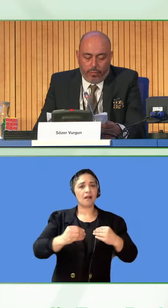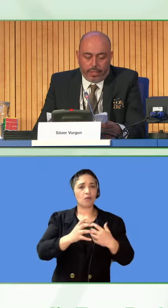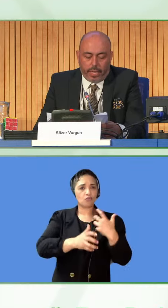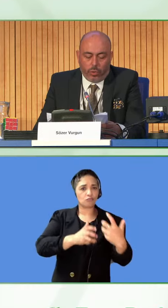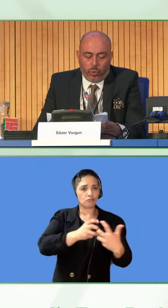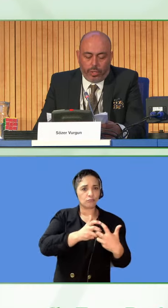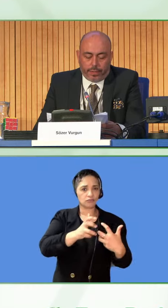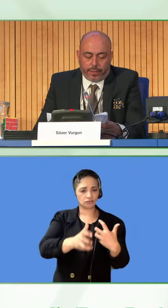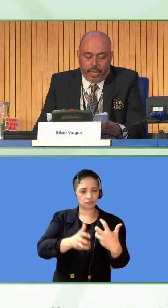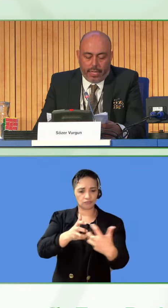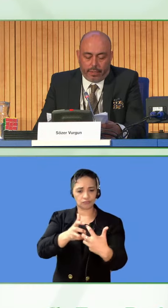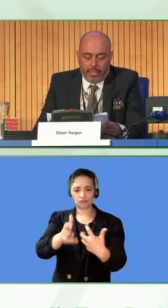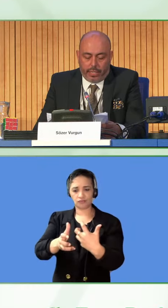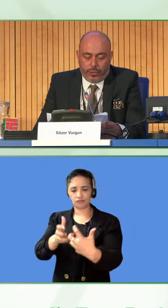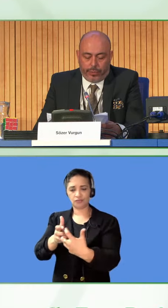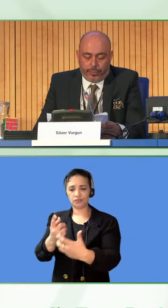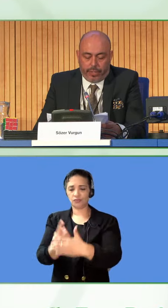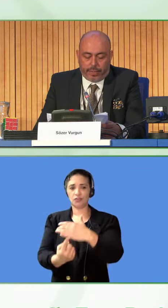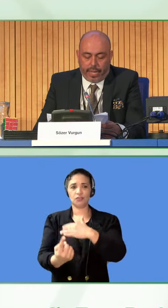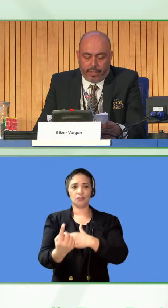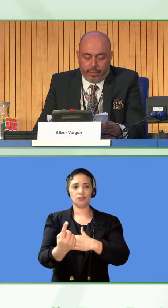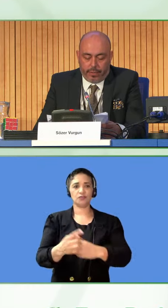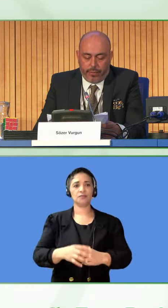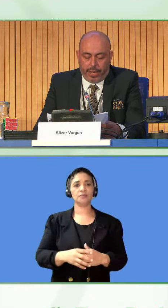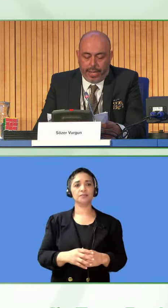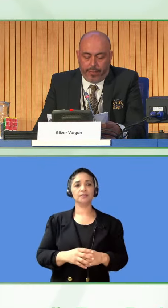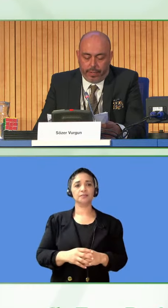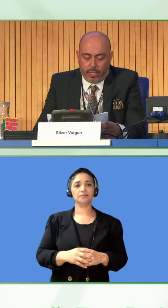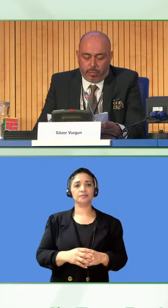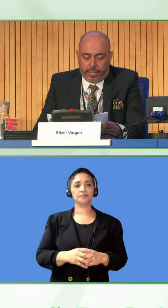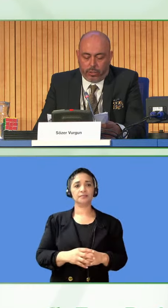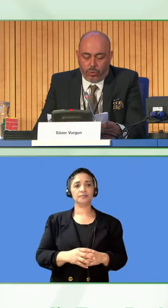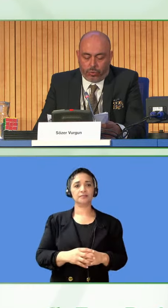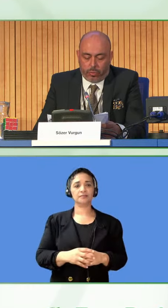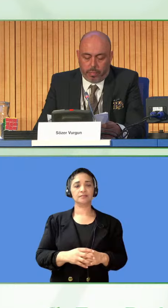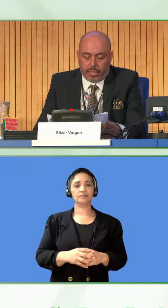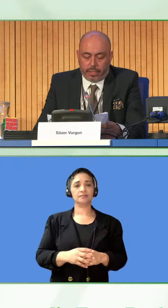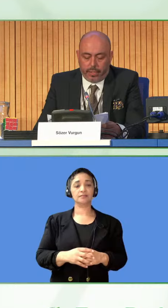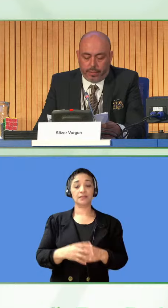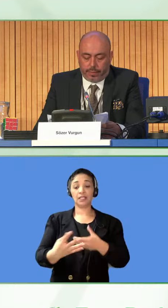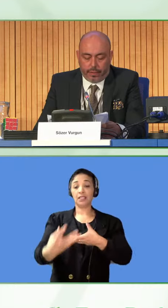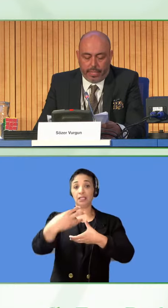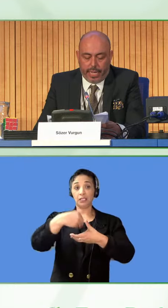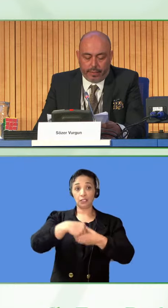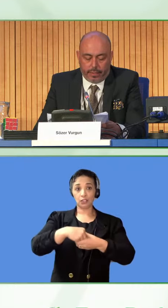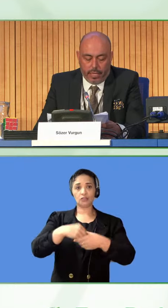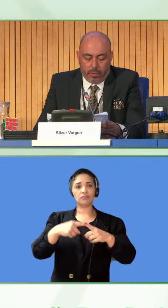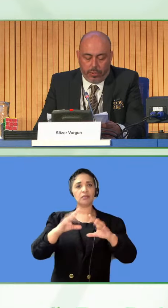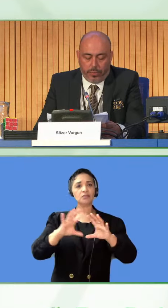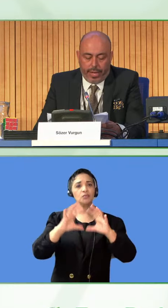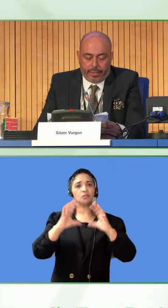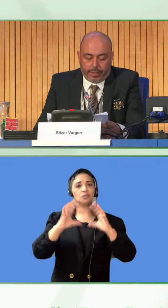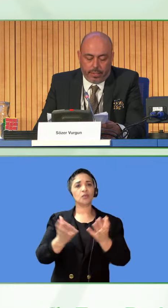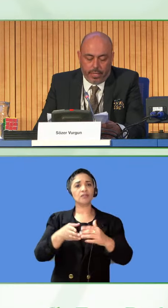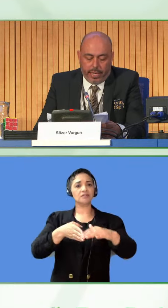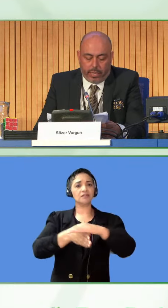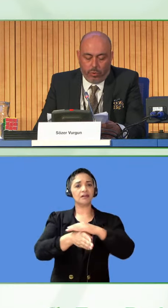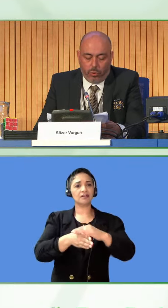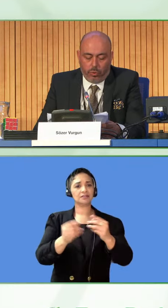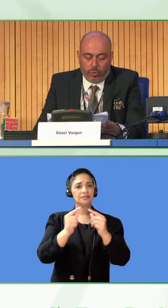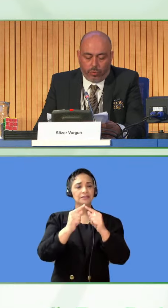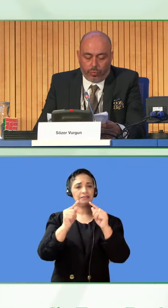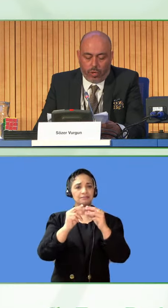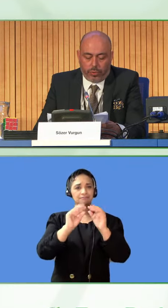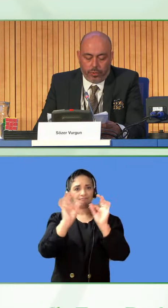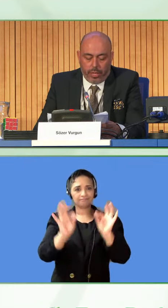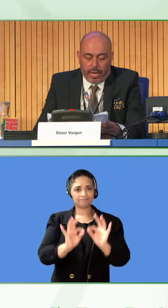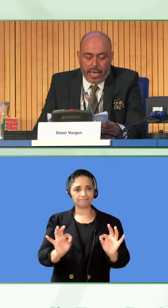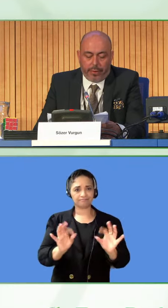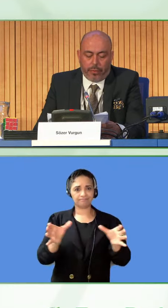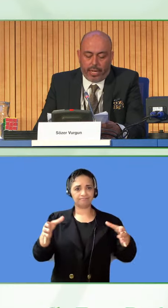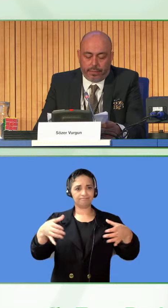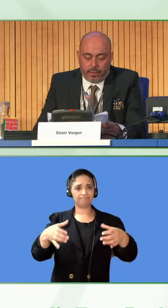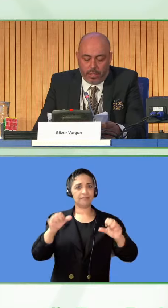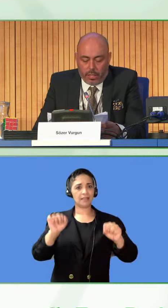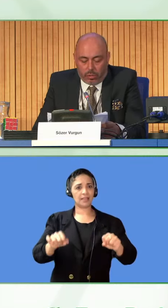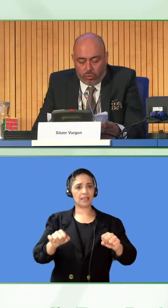It is a universally inclusive design, with materials that create a use for everyone.